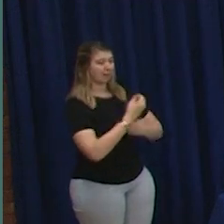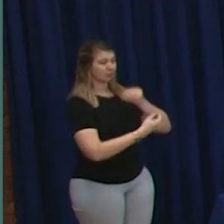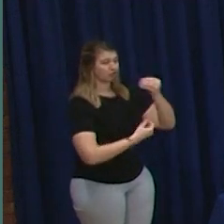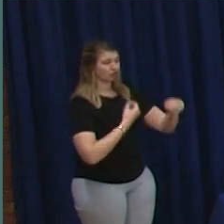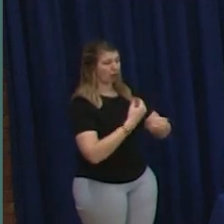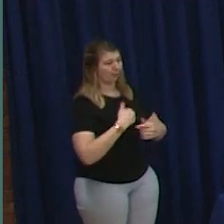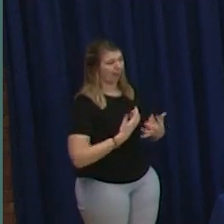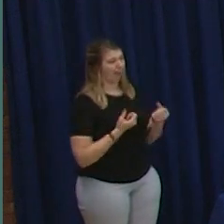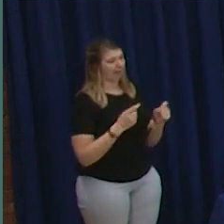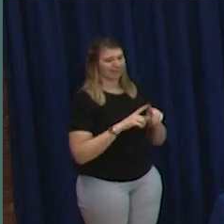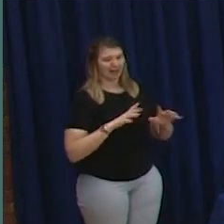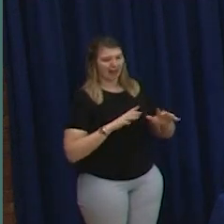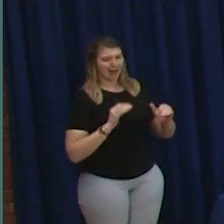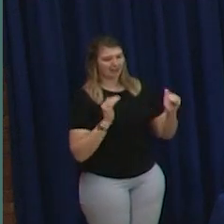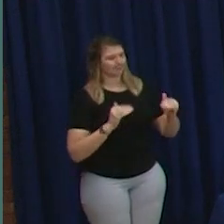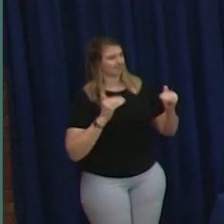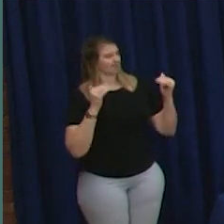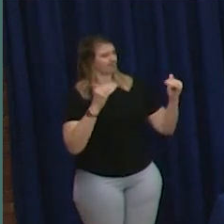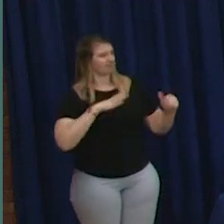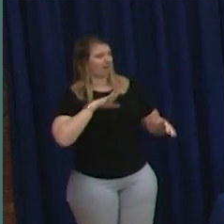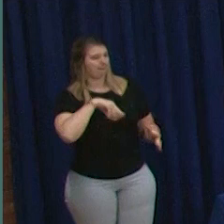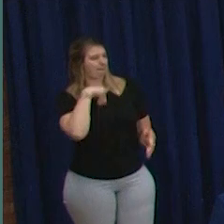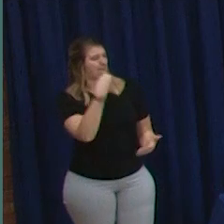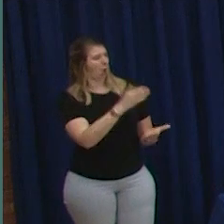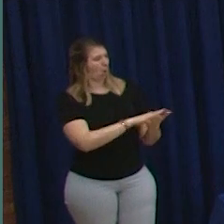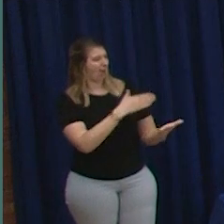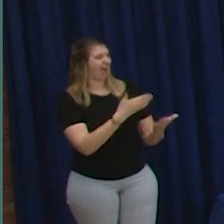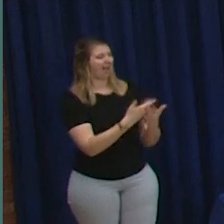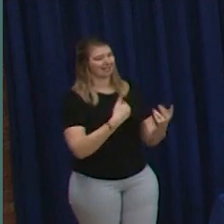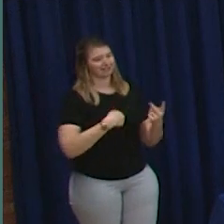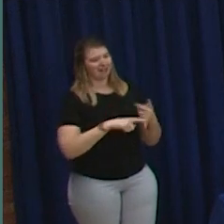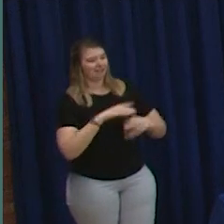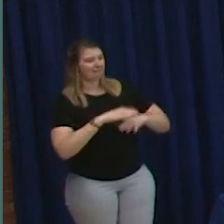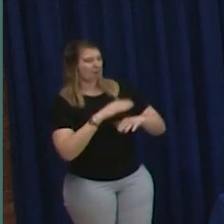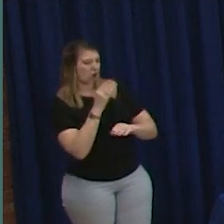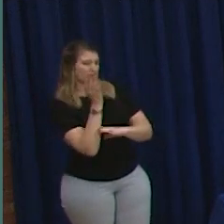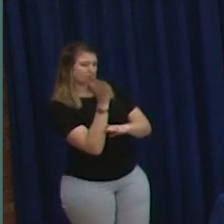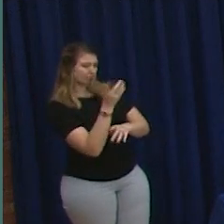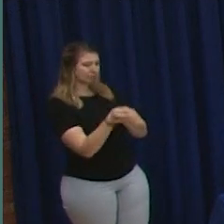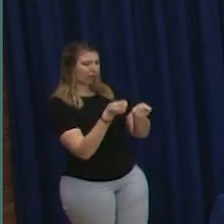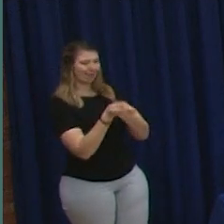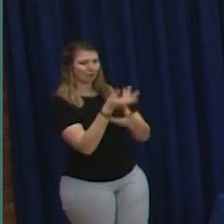myself, I was a poet, a former director of learning and teaching at an Arts faculty,